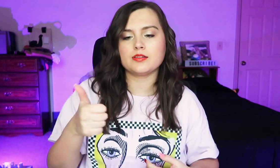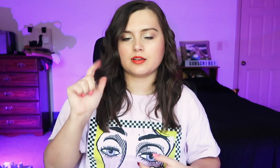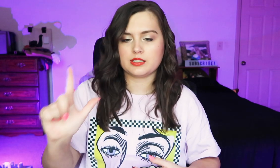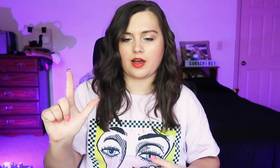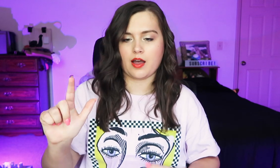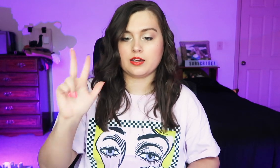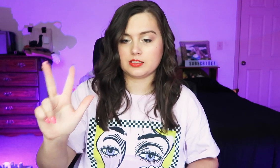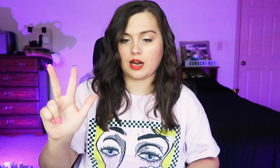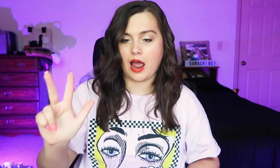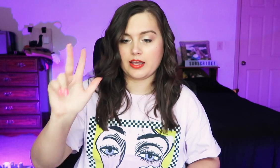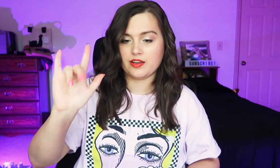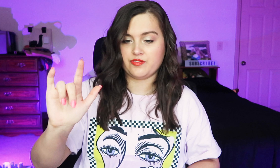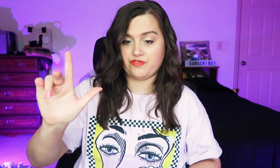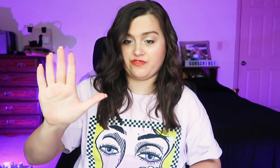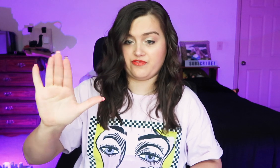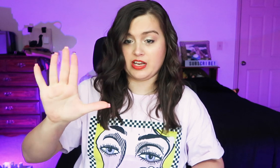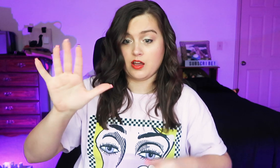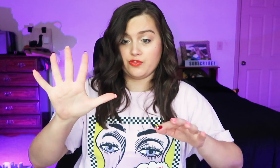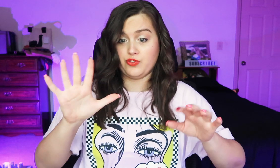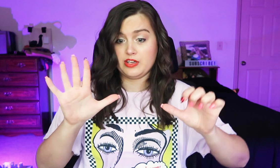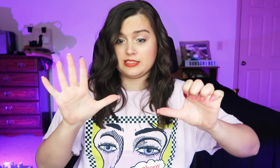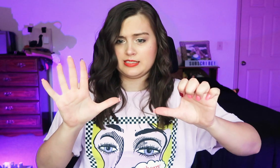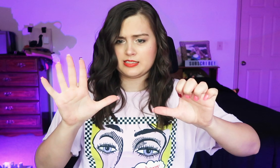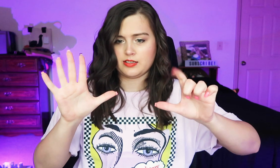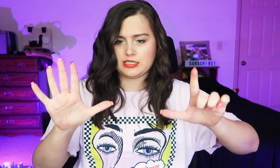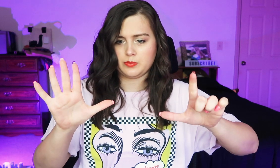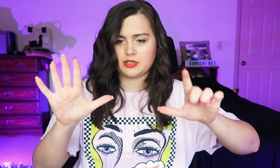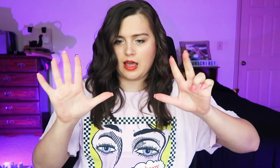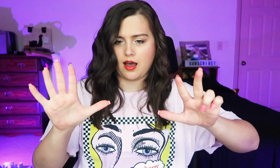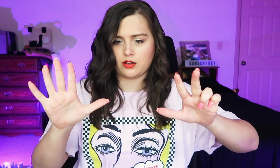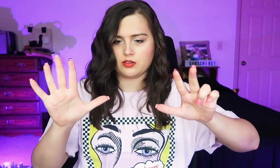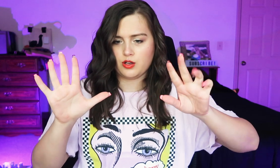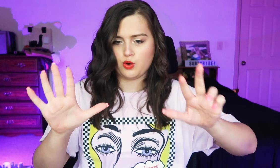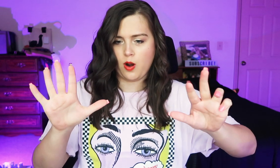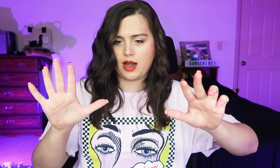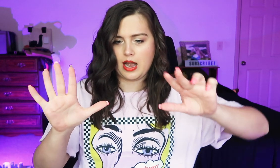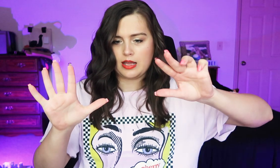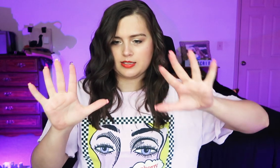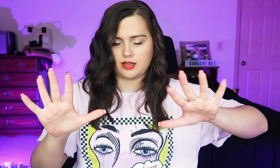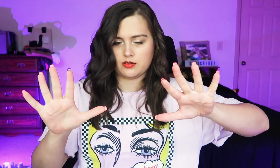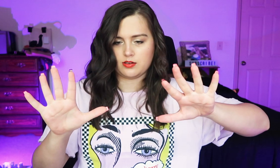1, 2, 3, 4, 5, 6, 7, 8, 9, 10.